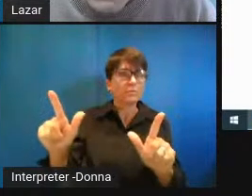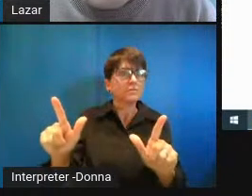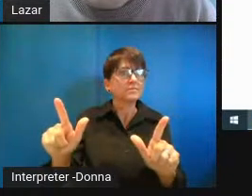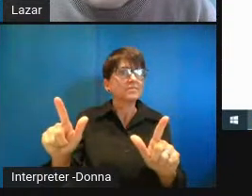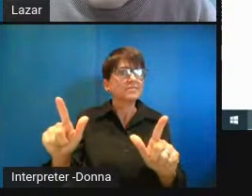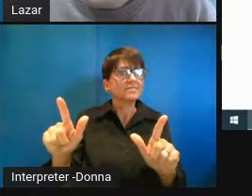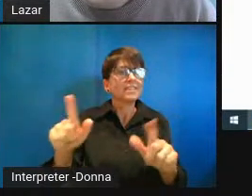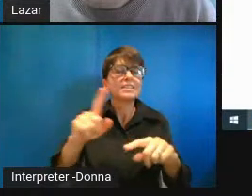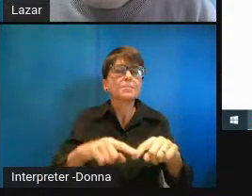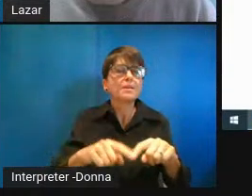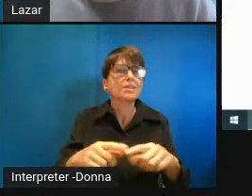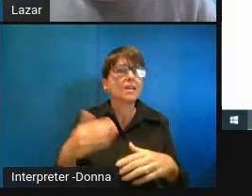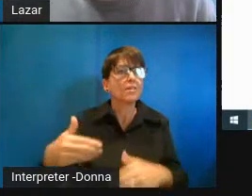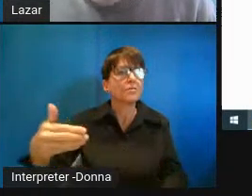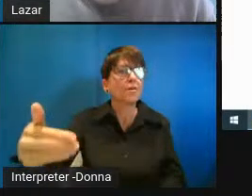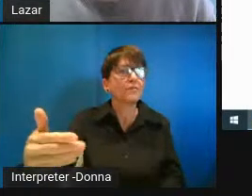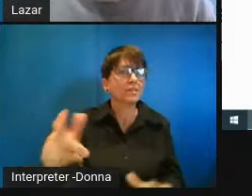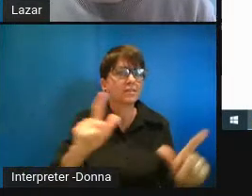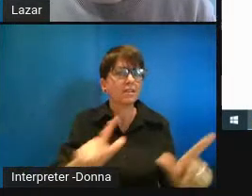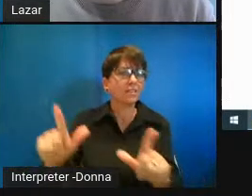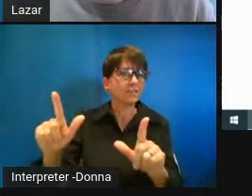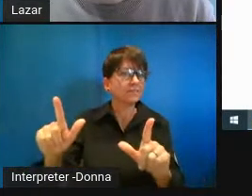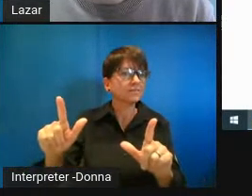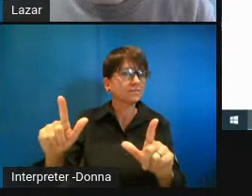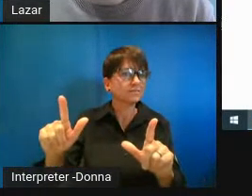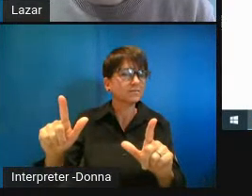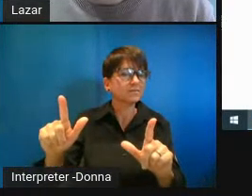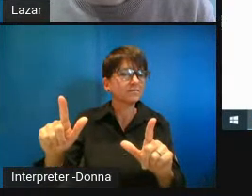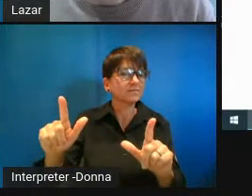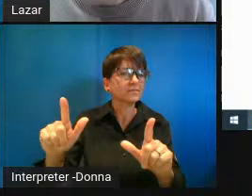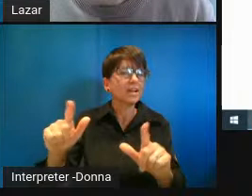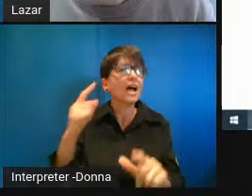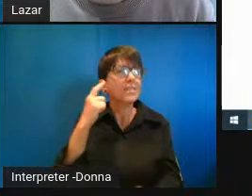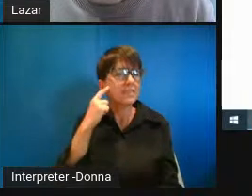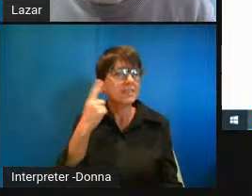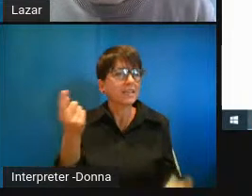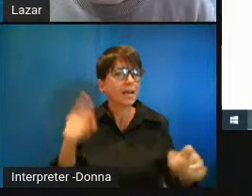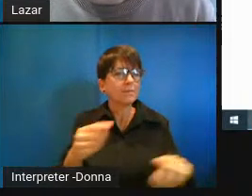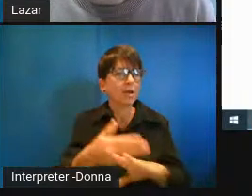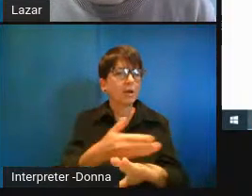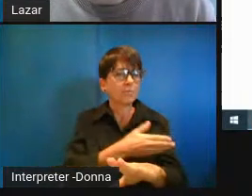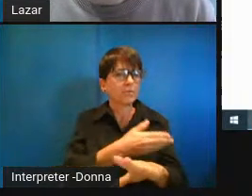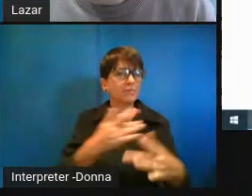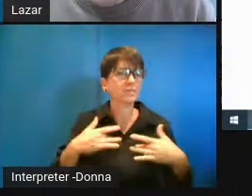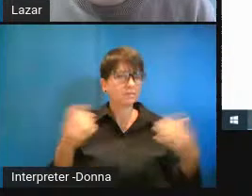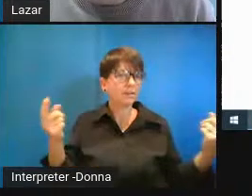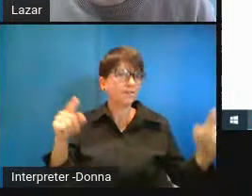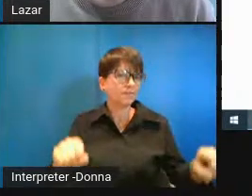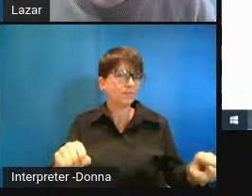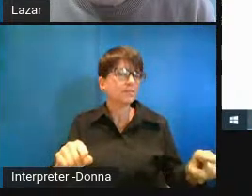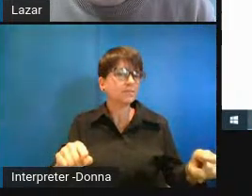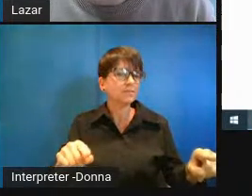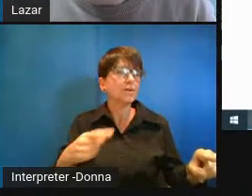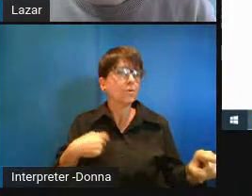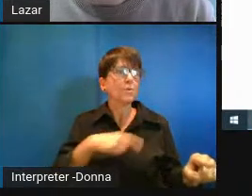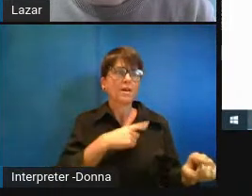Especially if the slides are changing on every link I clicked and also it depends on the frequency. I think it